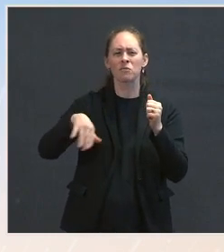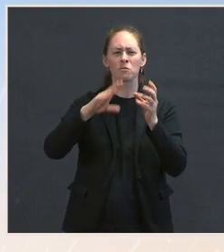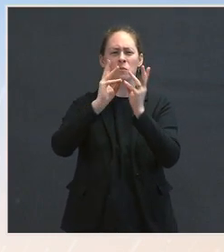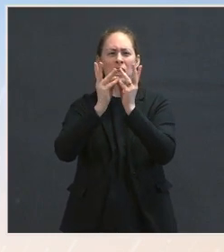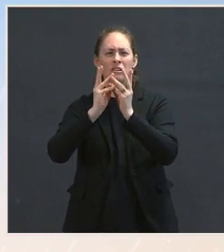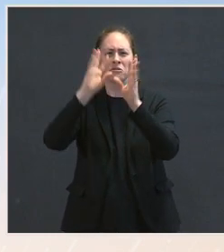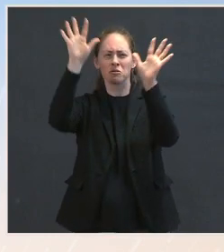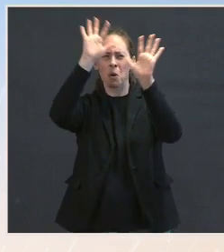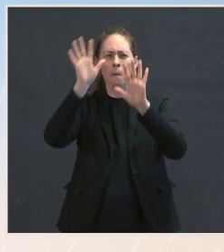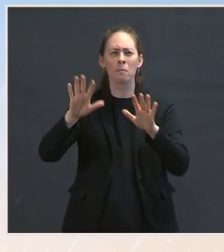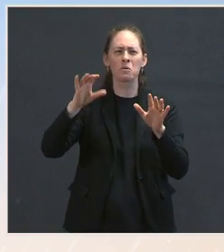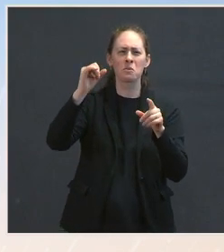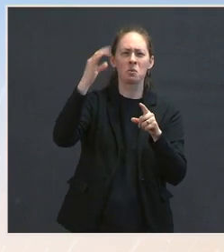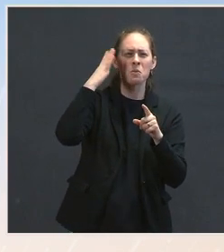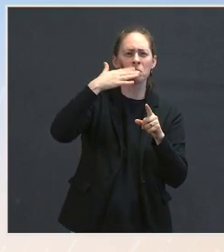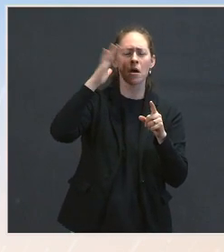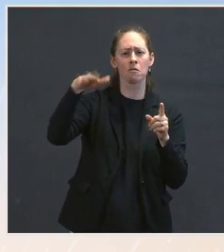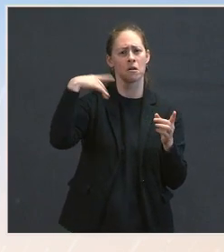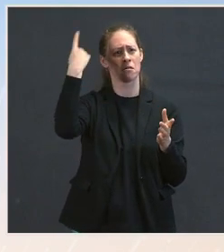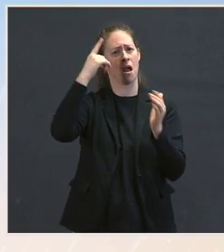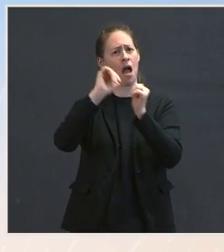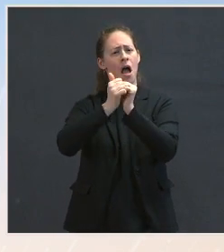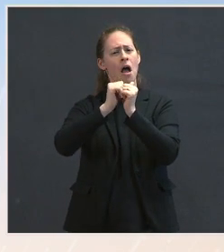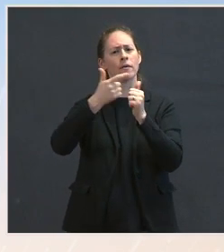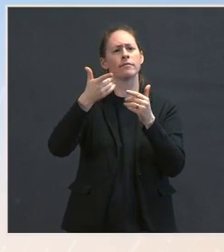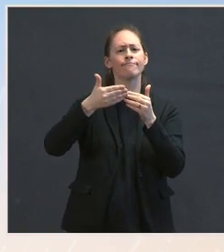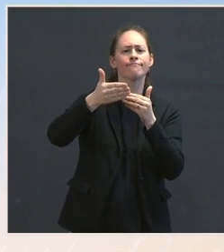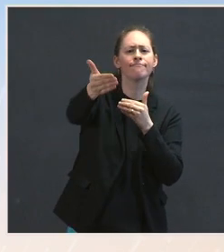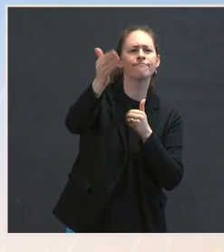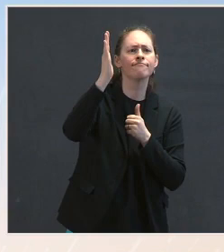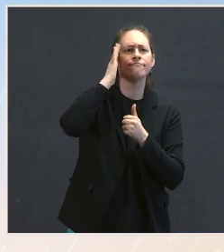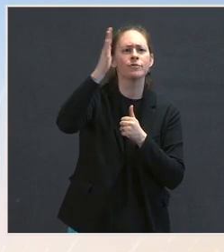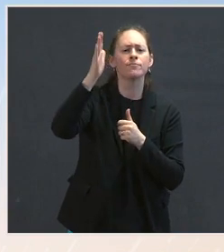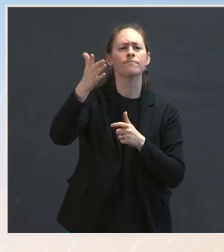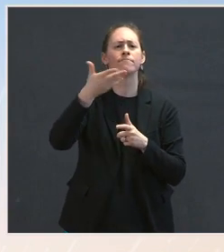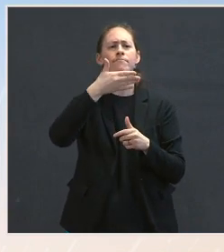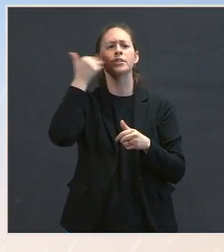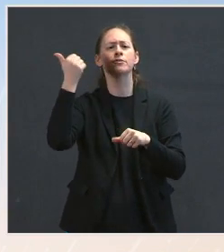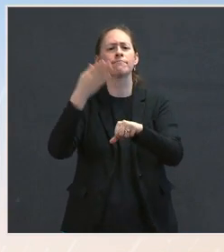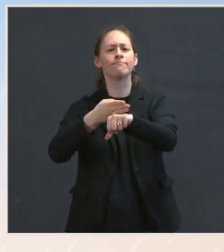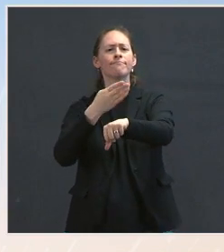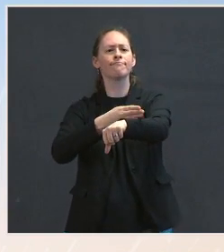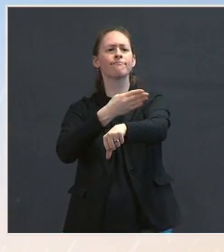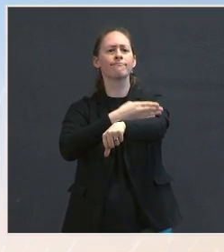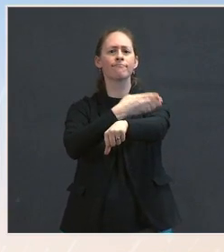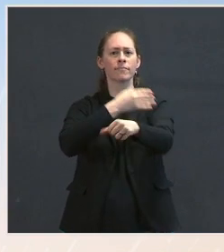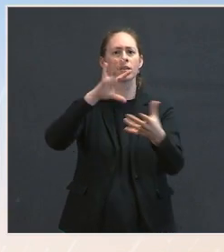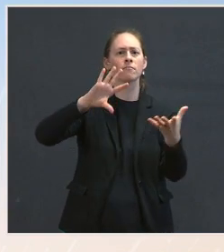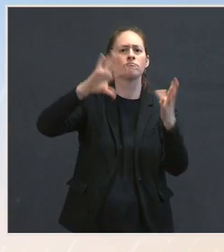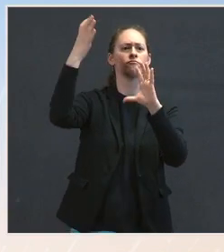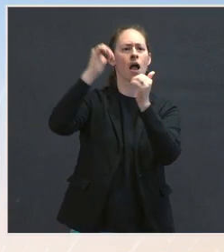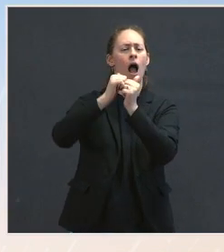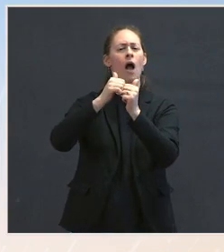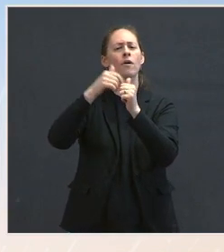on how to better prepare for winter storms? And what can the federal government do to kind of coerce private industry